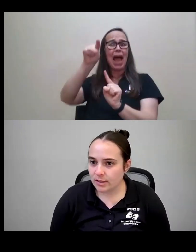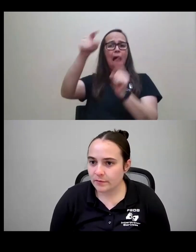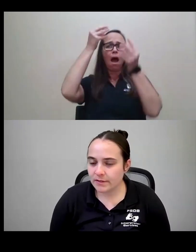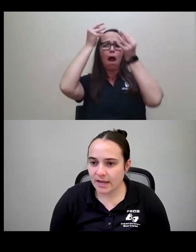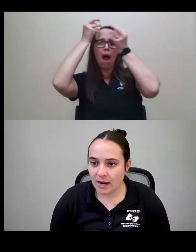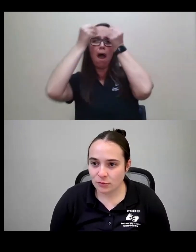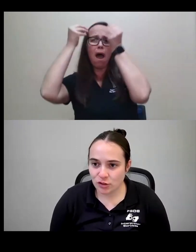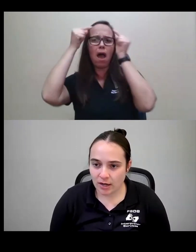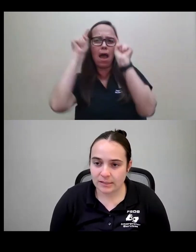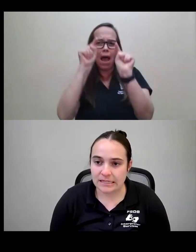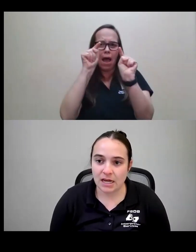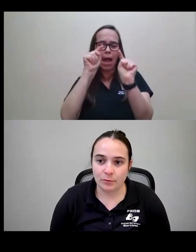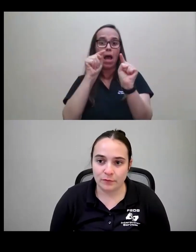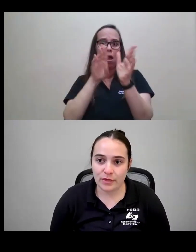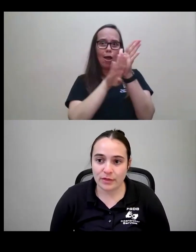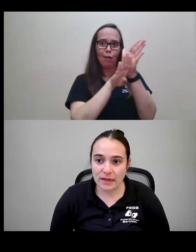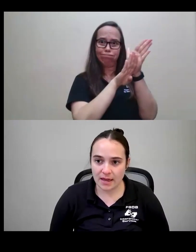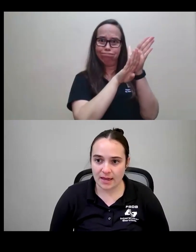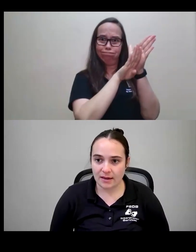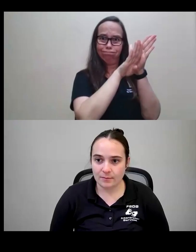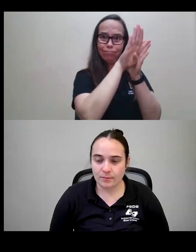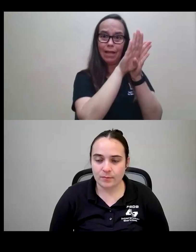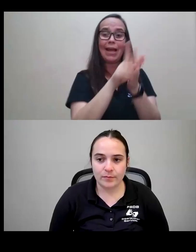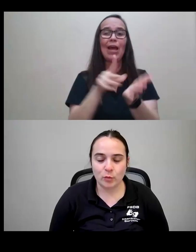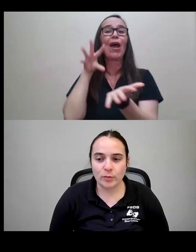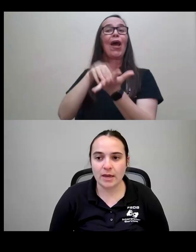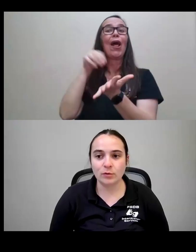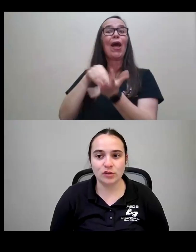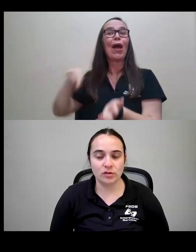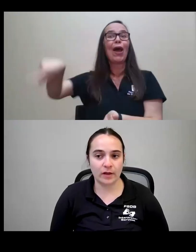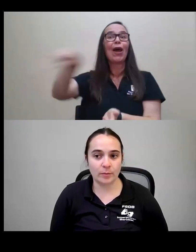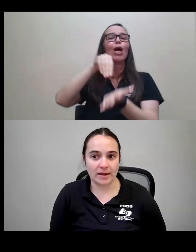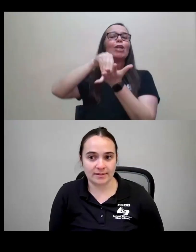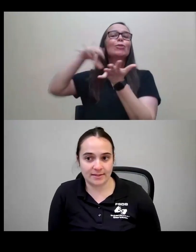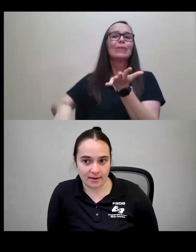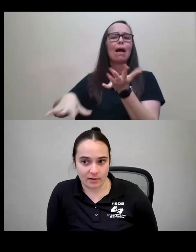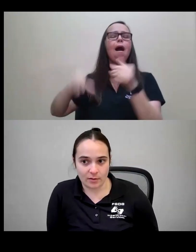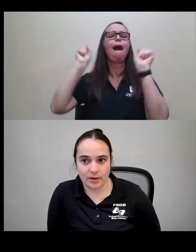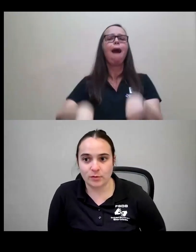So some of this abstract type of thinking, they'll be able to develop that skill and